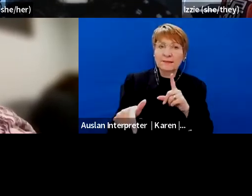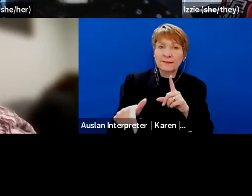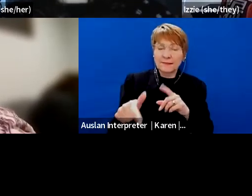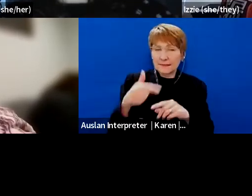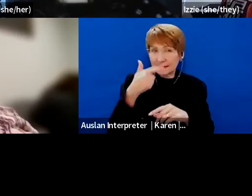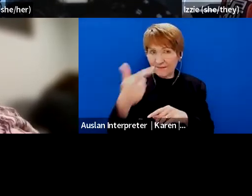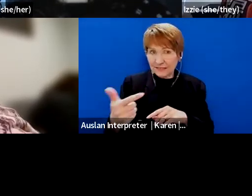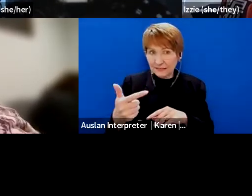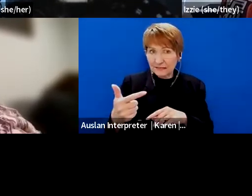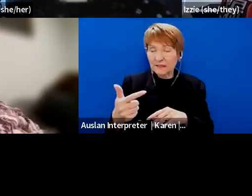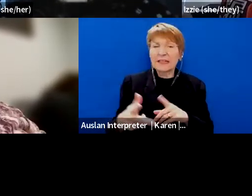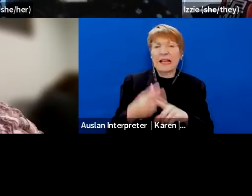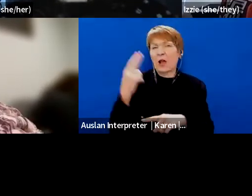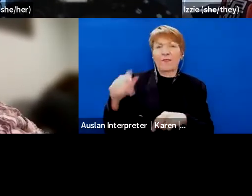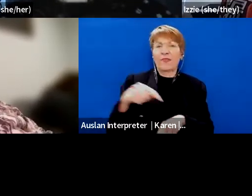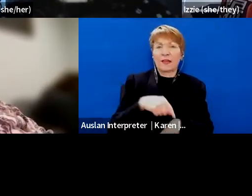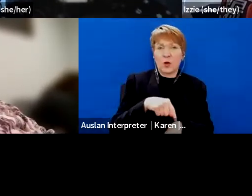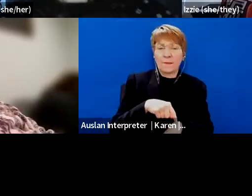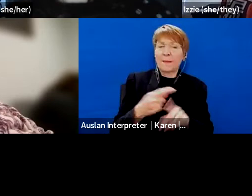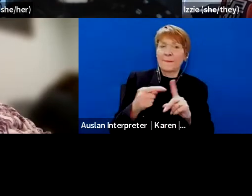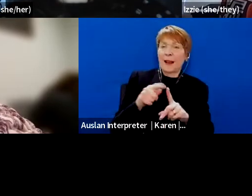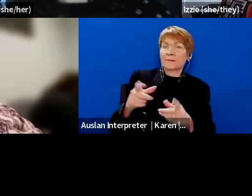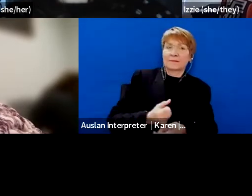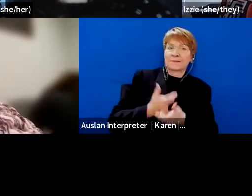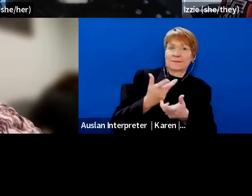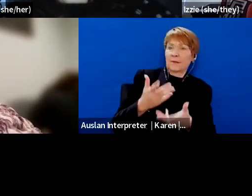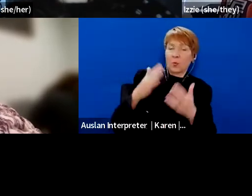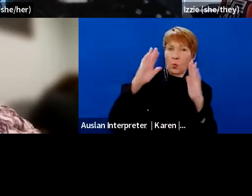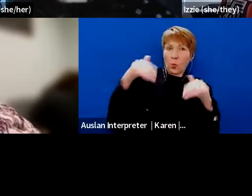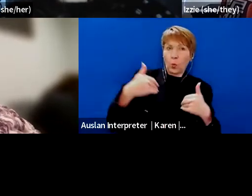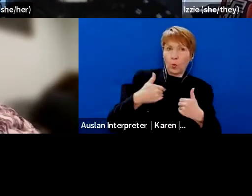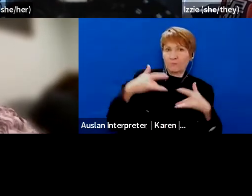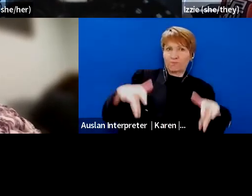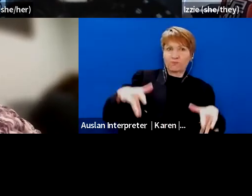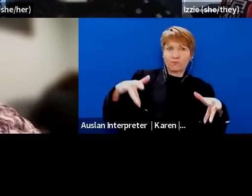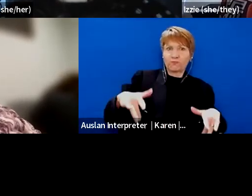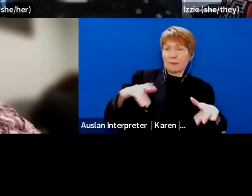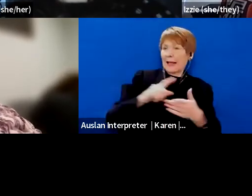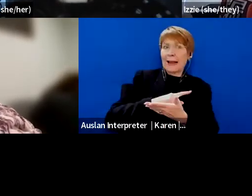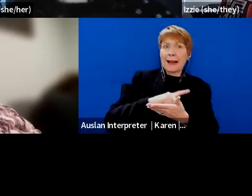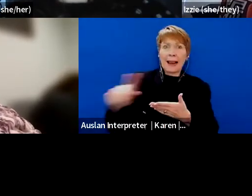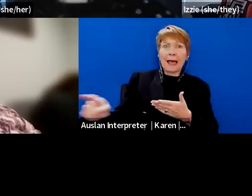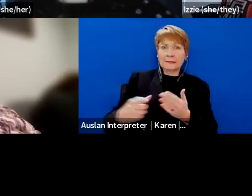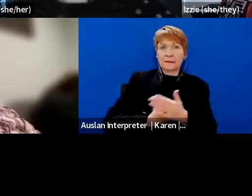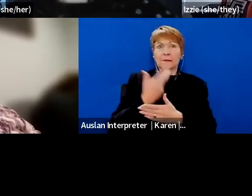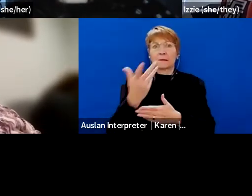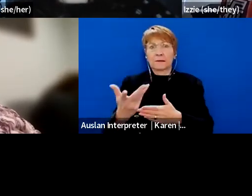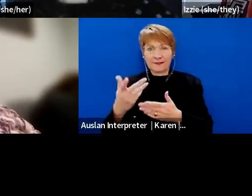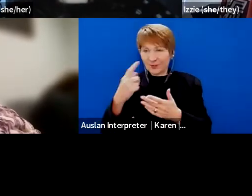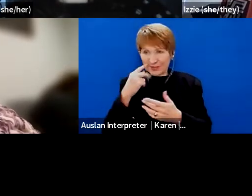delays she didn't express autistic traits until she was a lot older. So again, we missed that cut off.